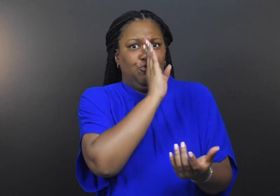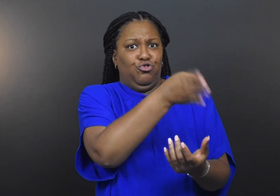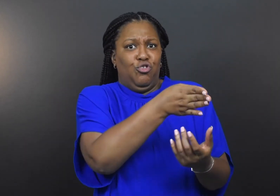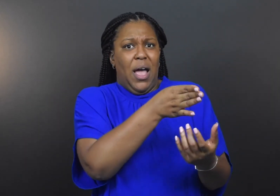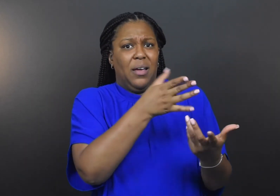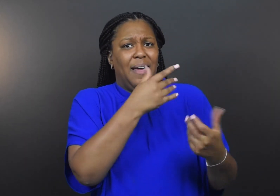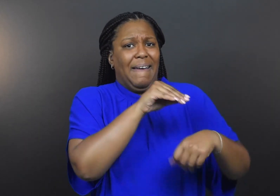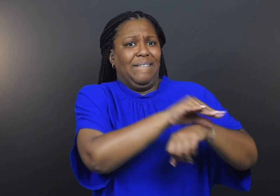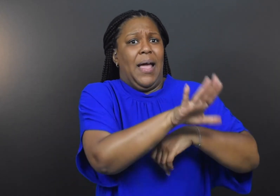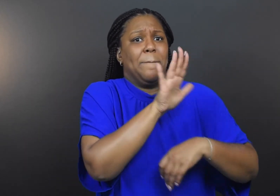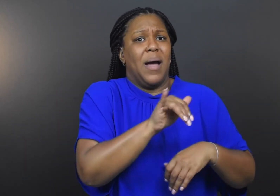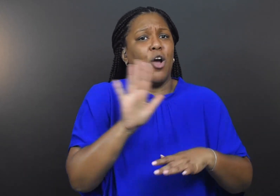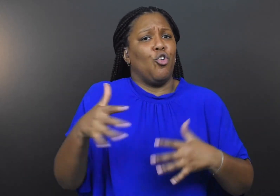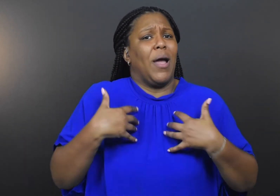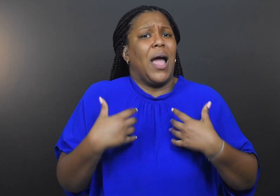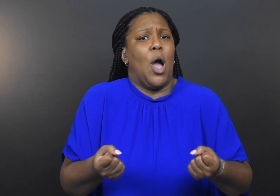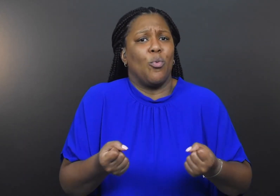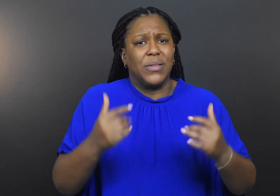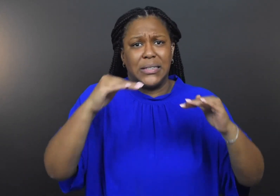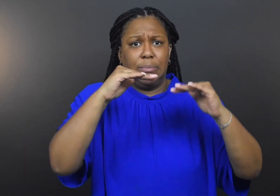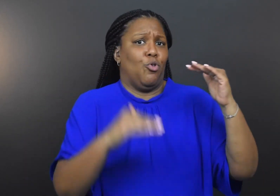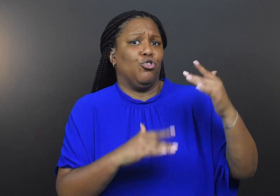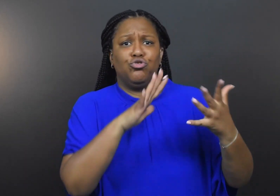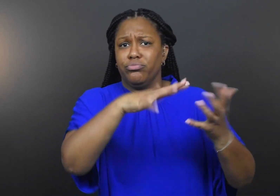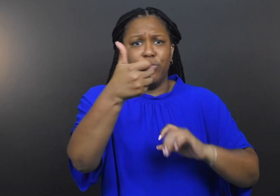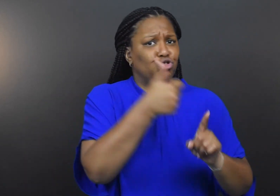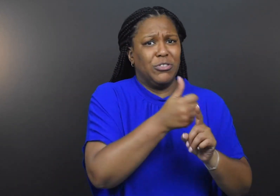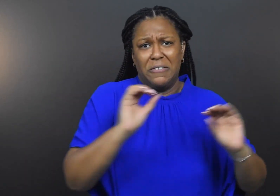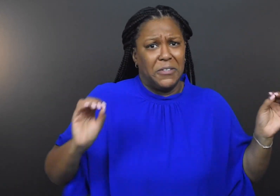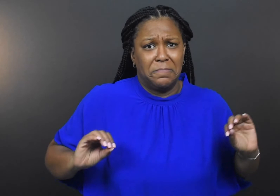Leandris is at least indirectly affected by health disparities herself.